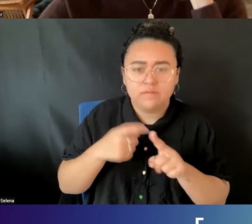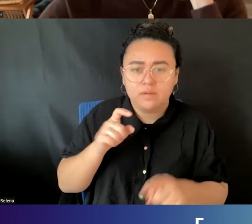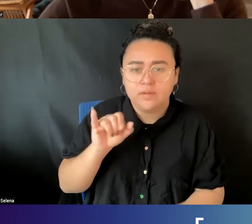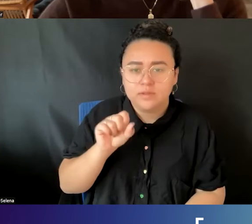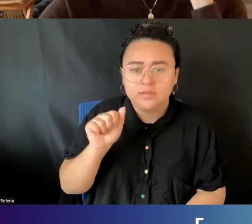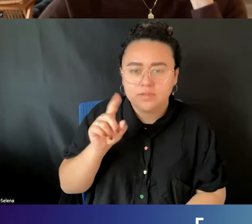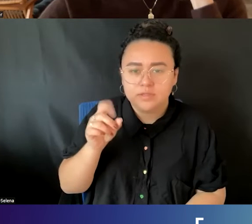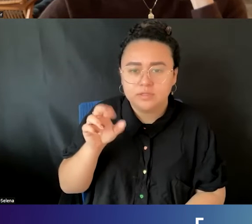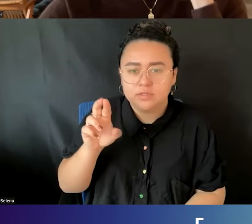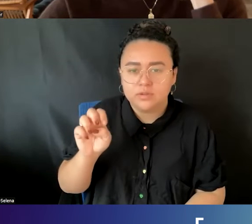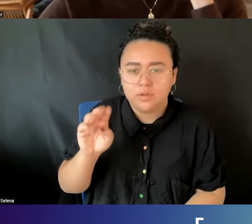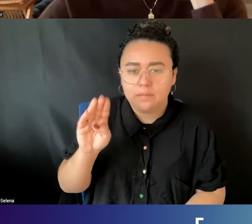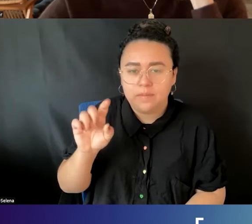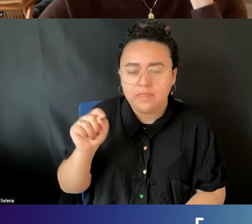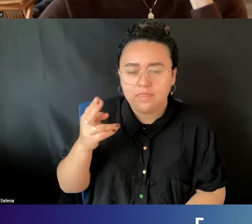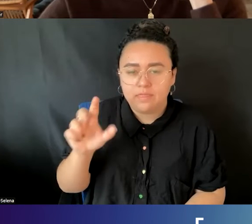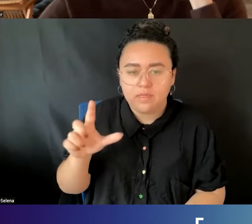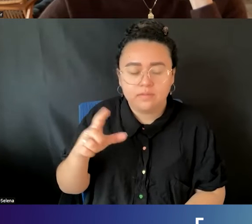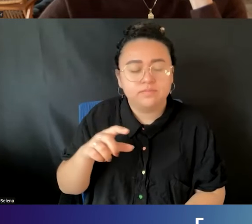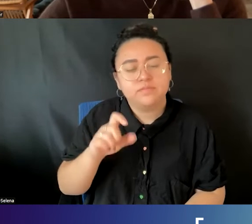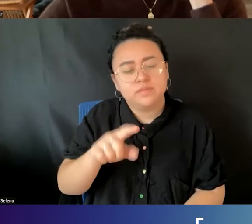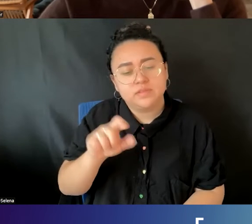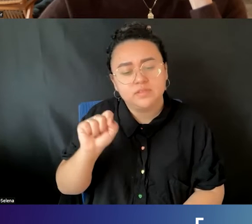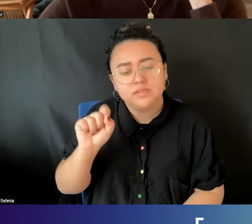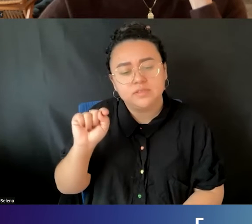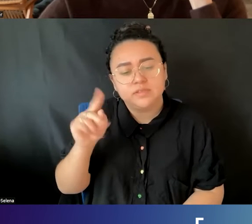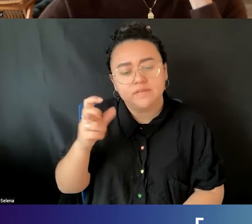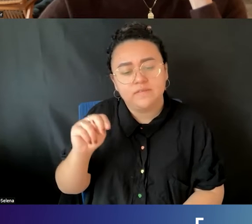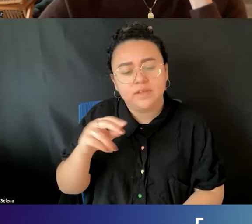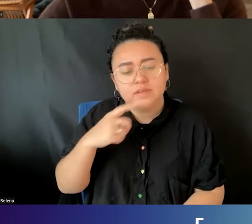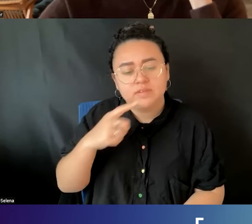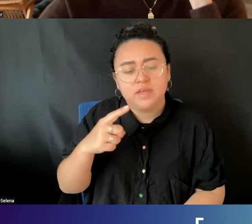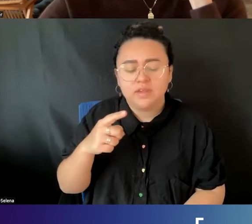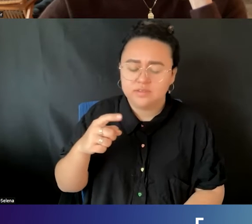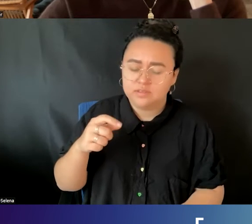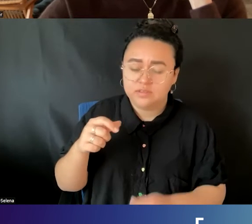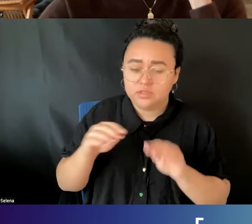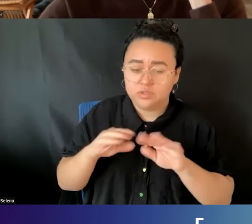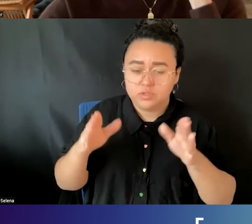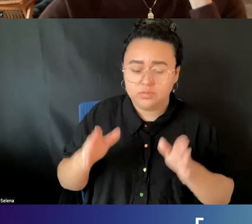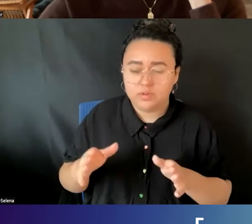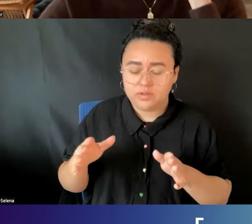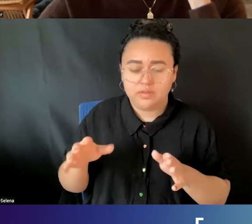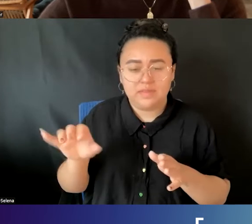And it says, Steven, you mentioned something about distributors acting as if they've wielded all the power in negotiations